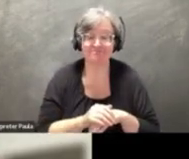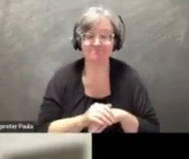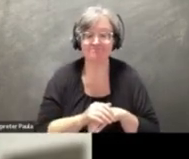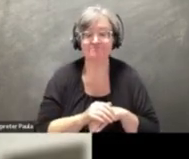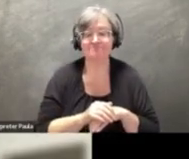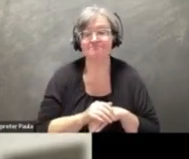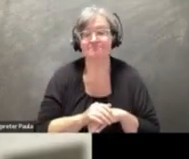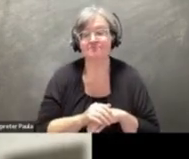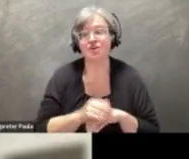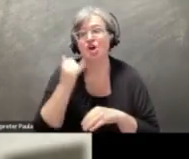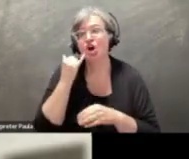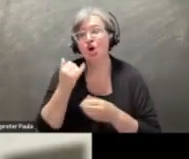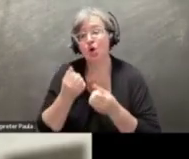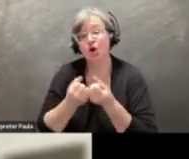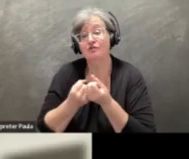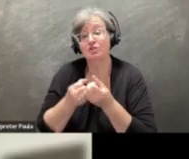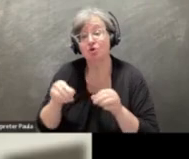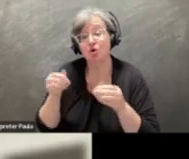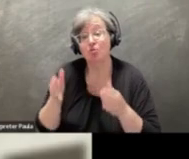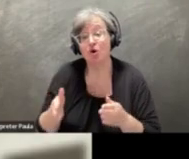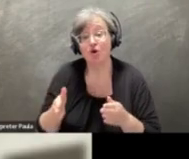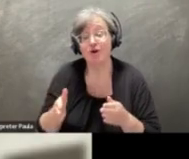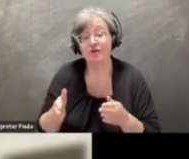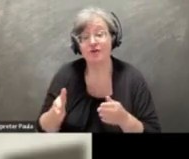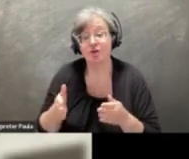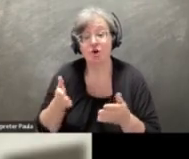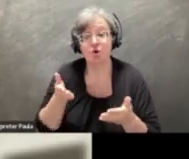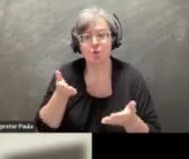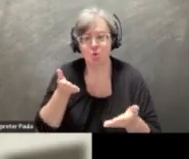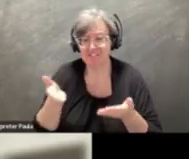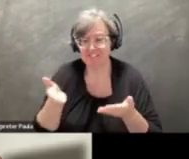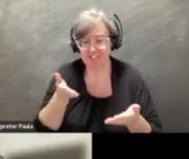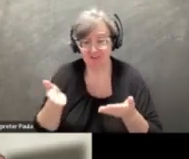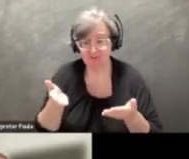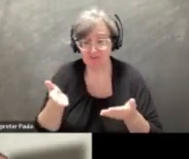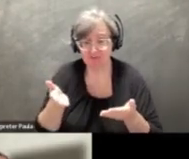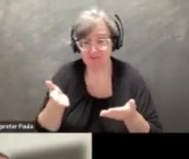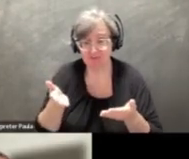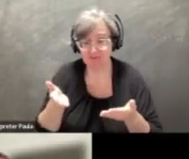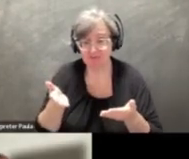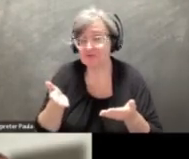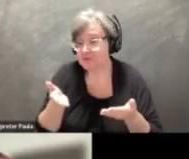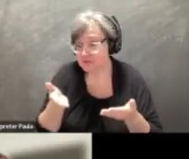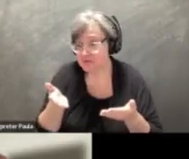support provider or a service that someone's been working with